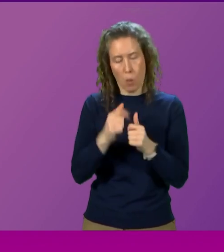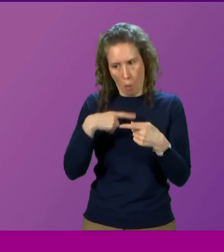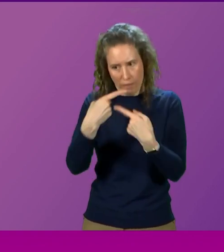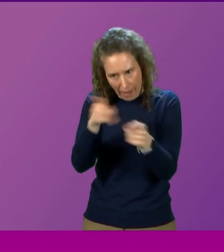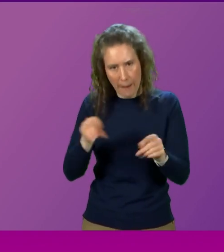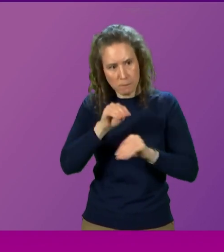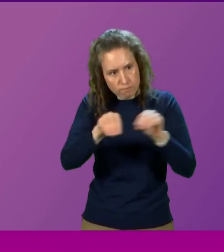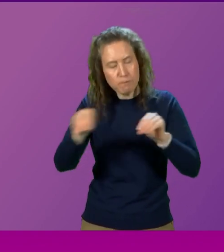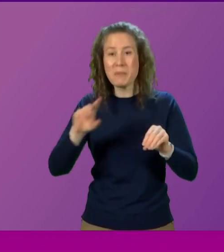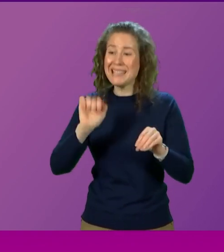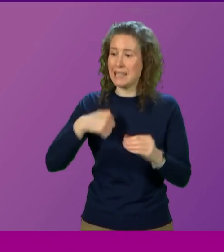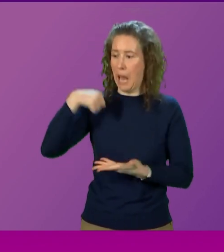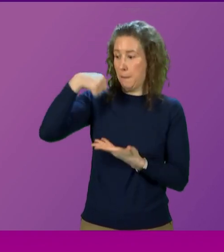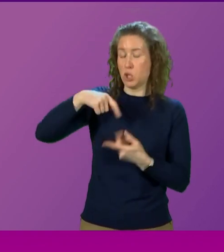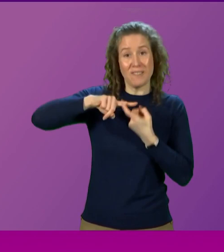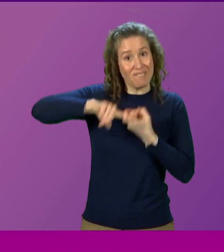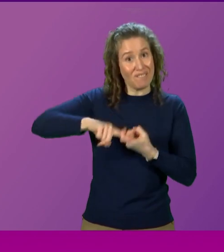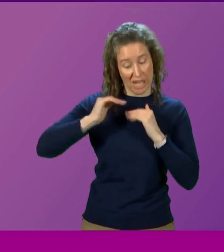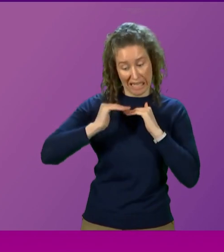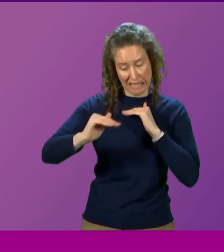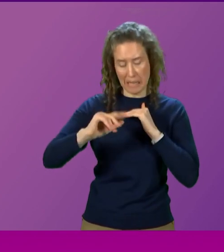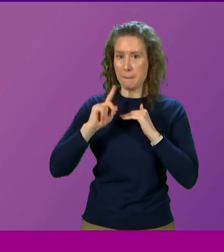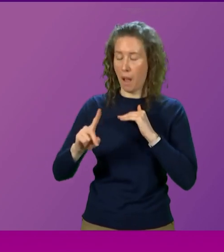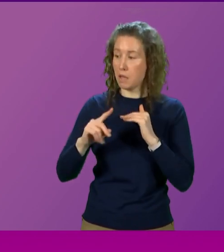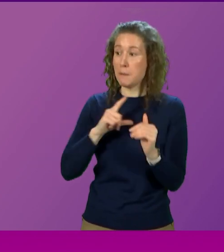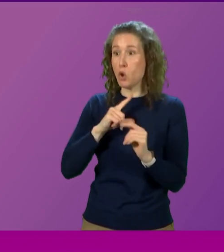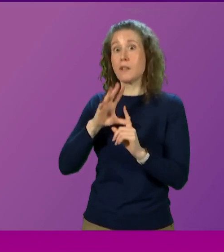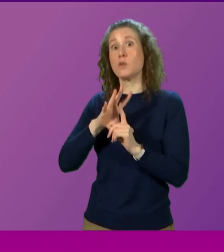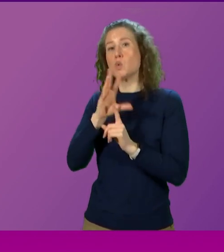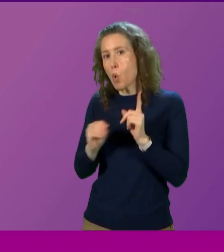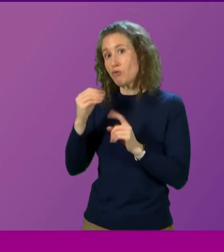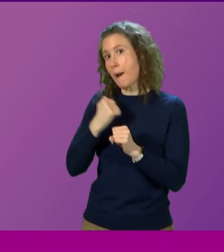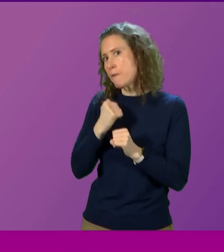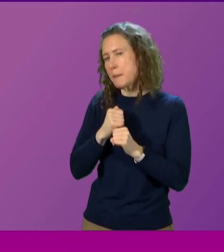However, we have a fixed budget, which is being eroded through Tory Government incompetence.